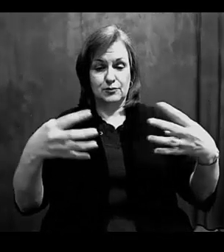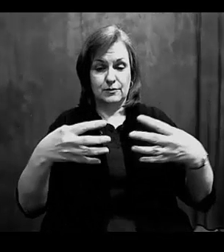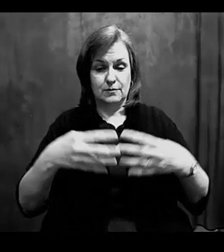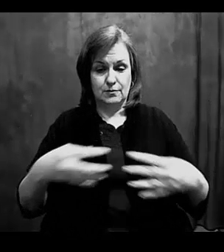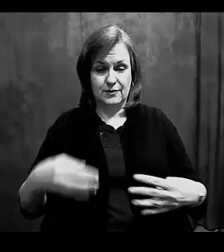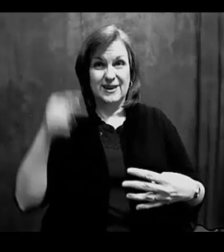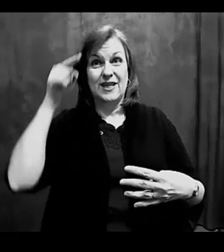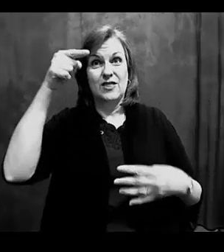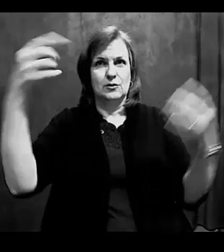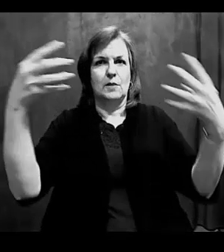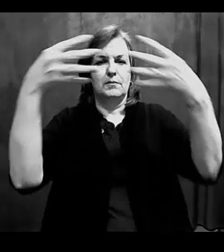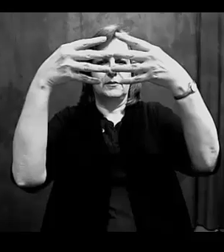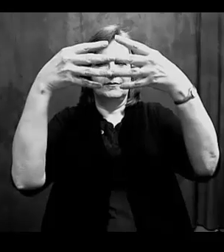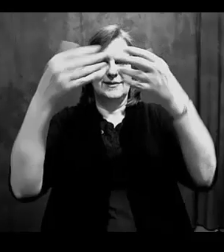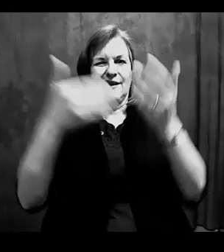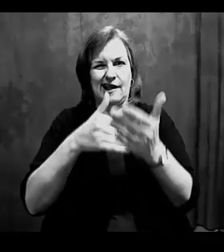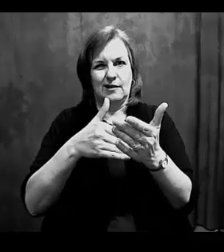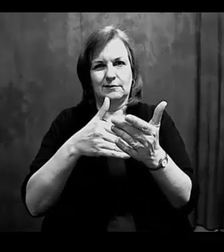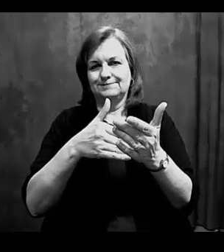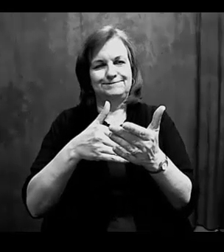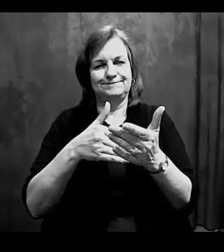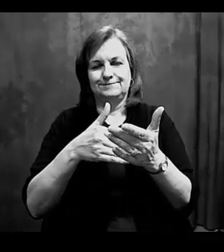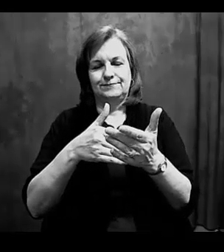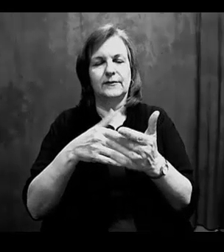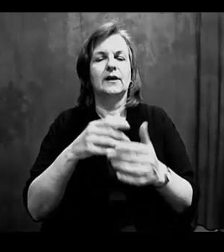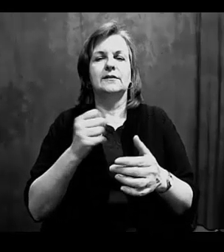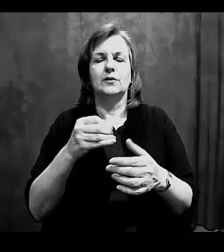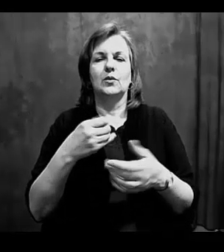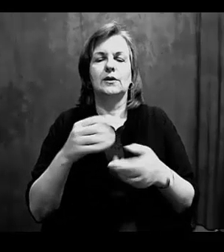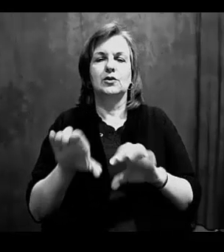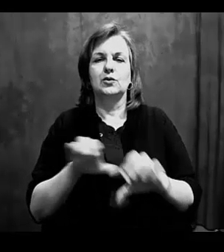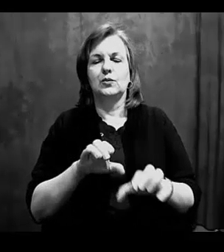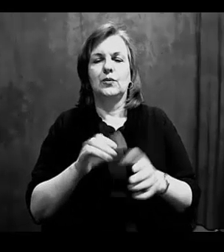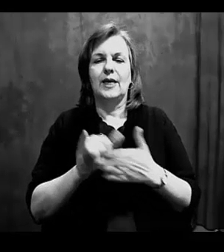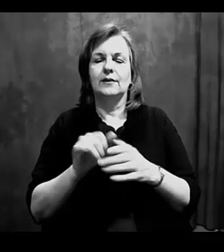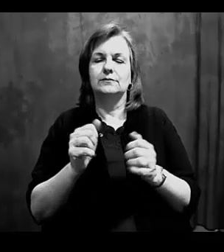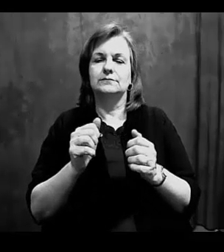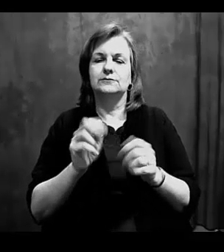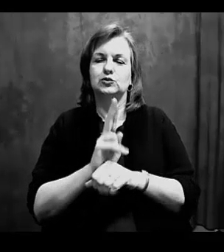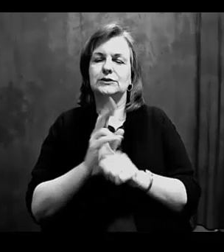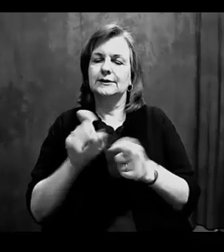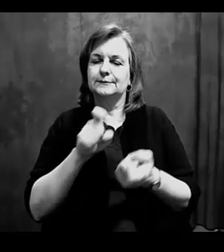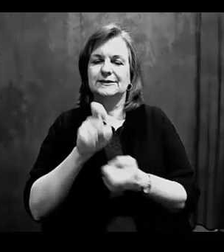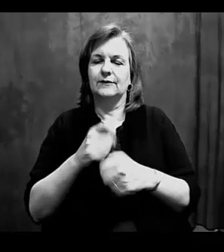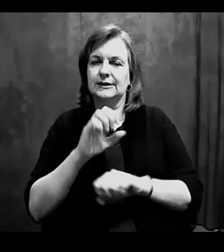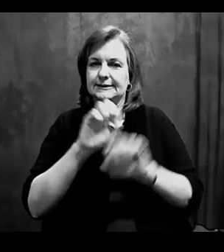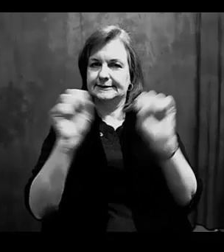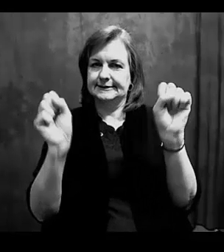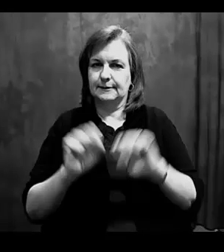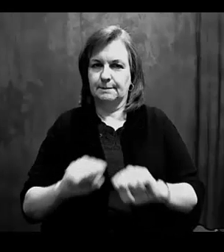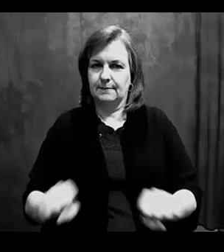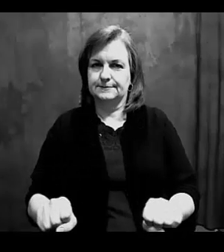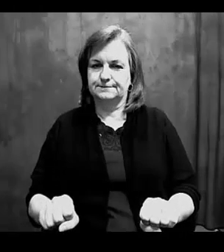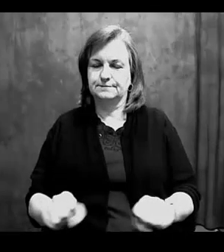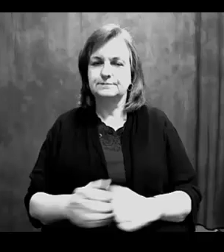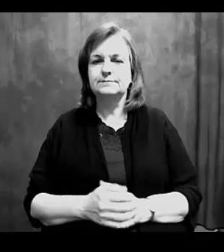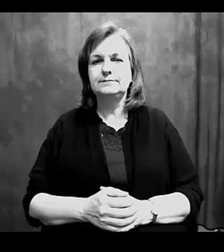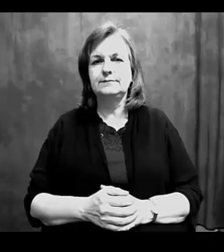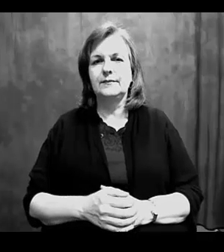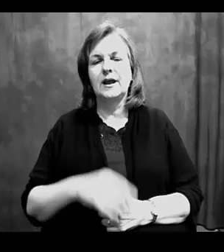so we have to actually do this in a very systematic way that we're gonna show you